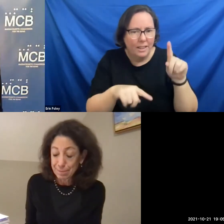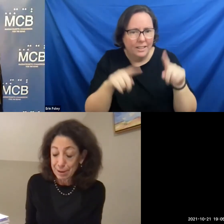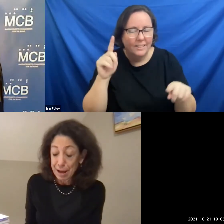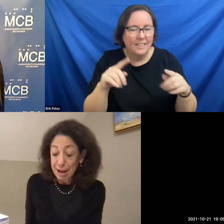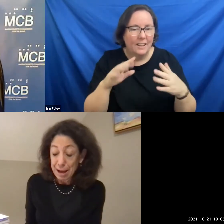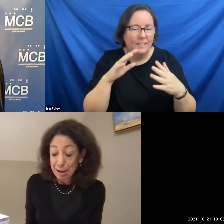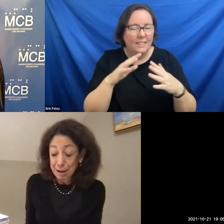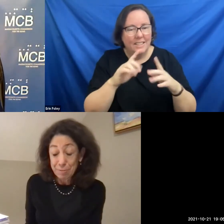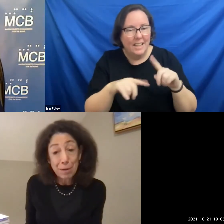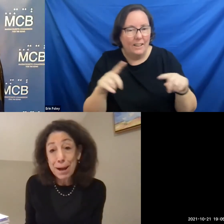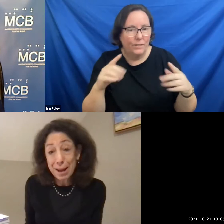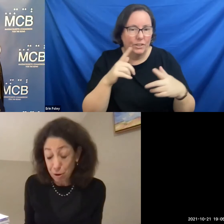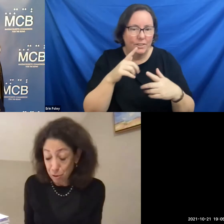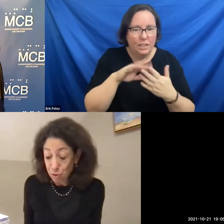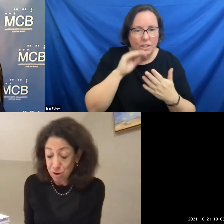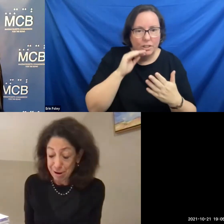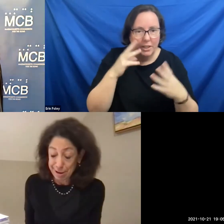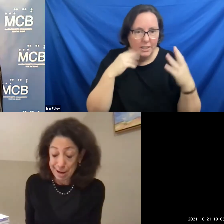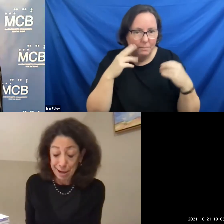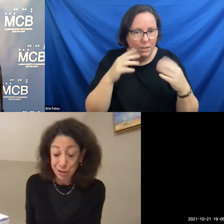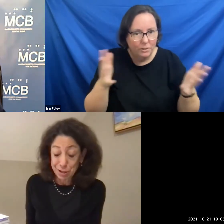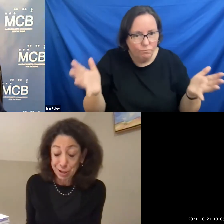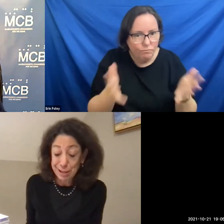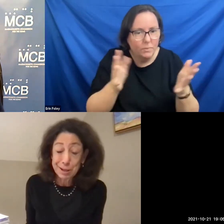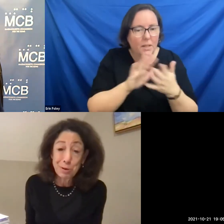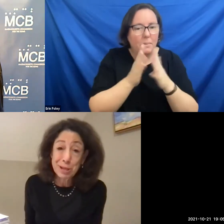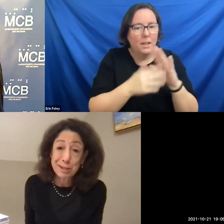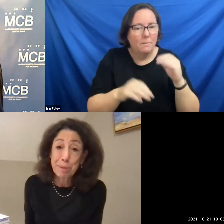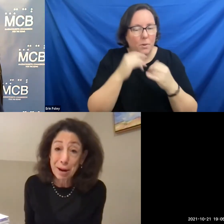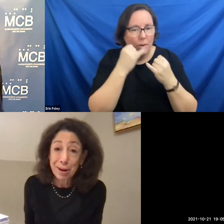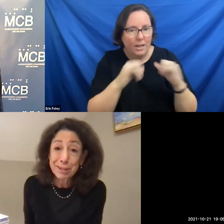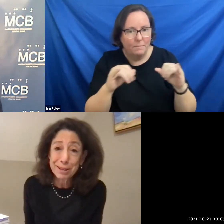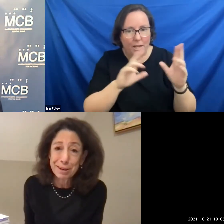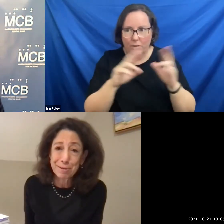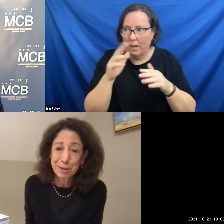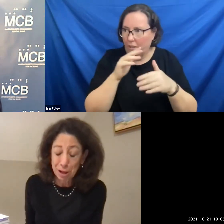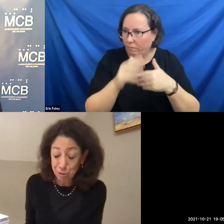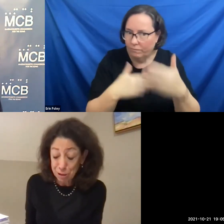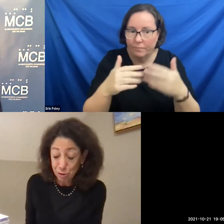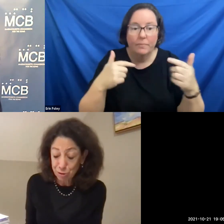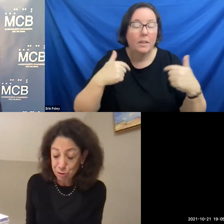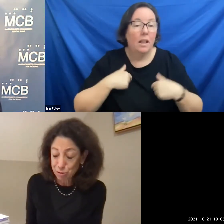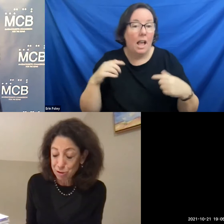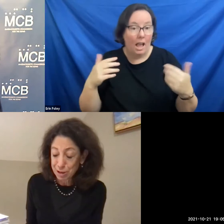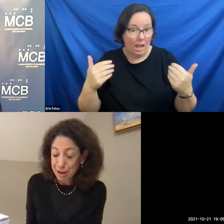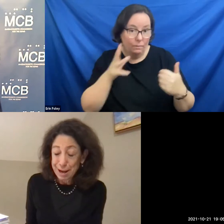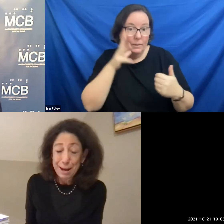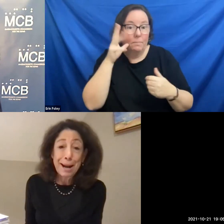In fact, my own connection to Lesley was as the parent of a Threshold student and